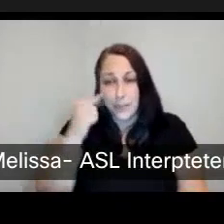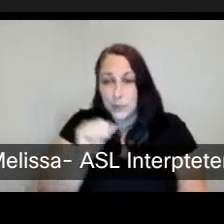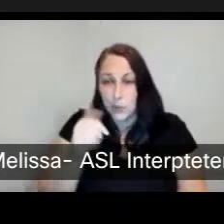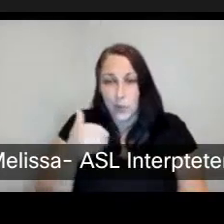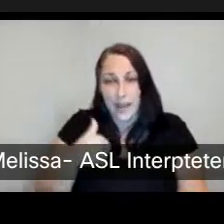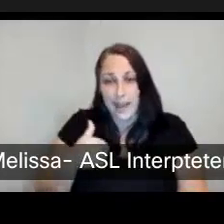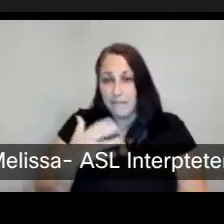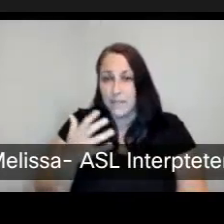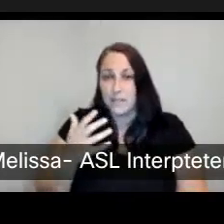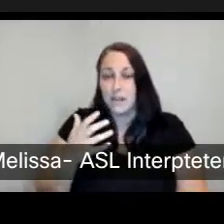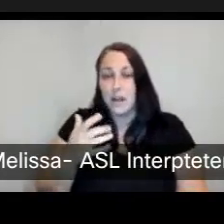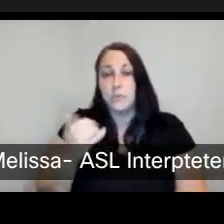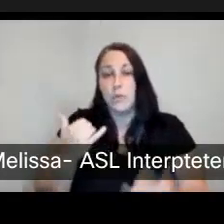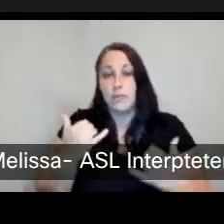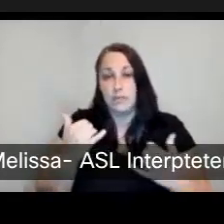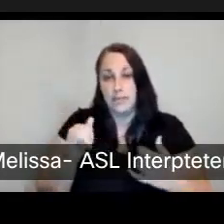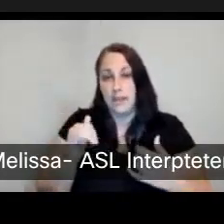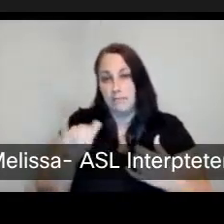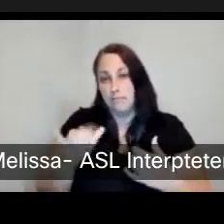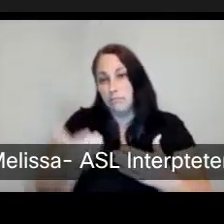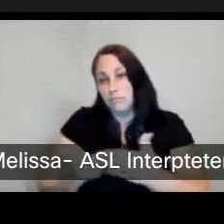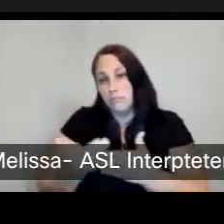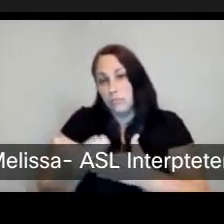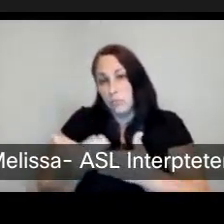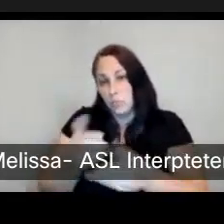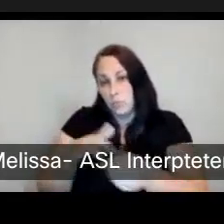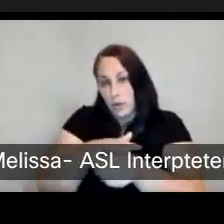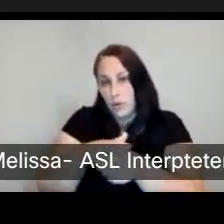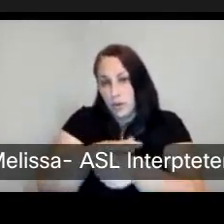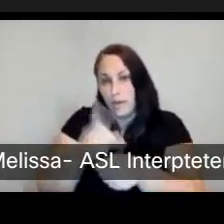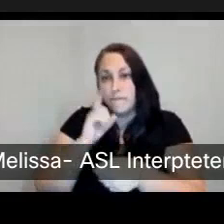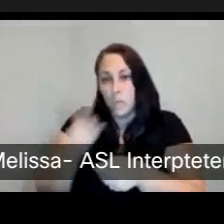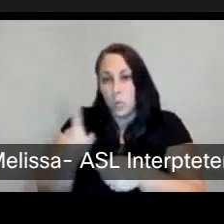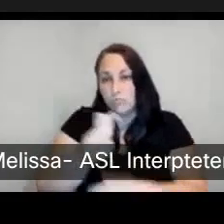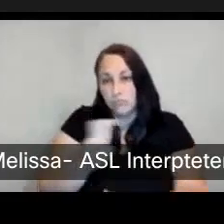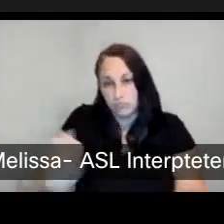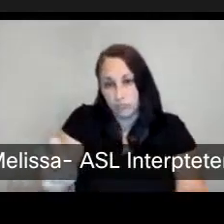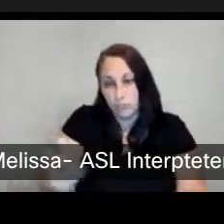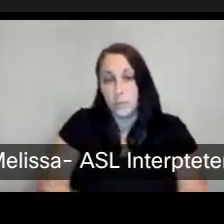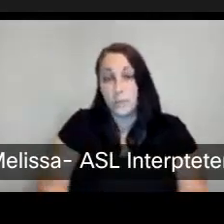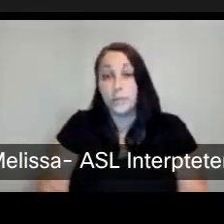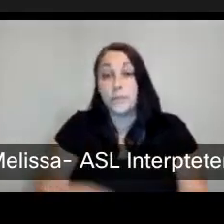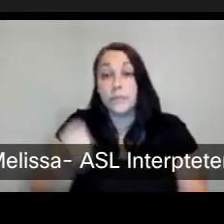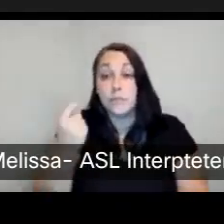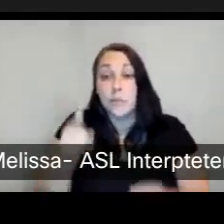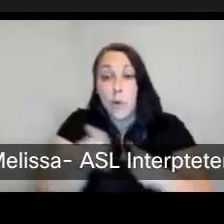would be a brand new area for Transit and it also provides a unique one-seat ride to Union Station